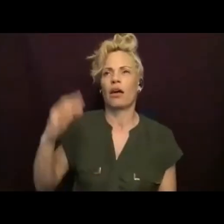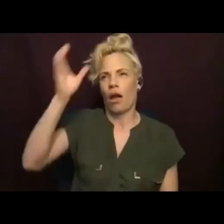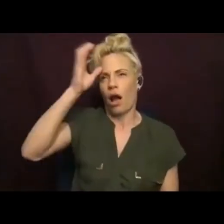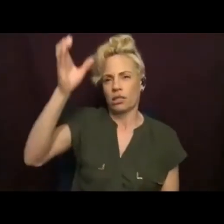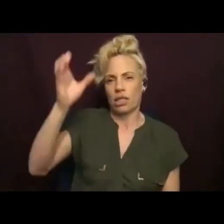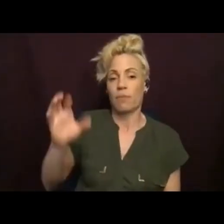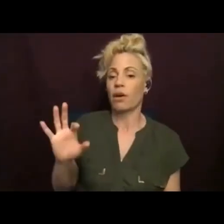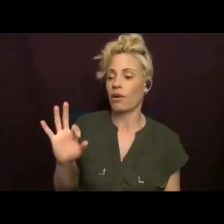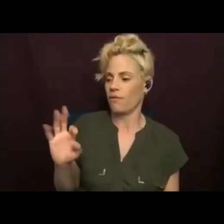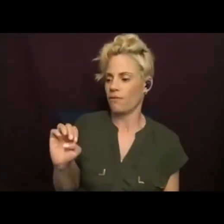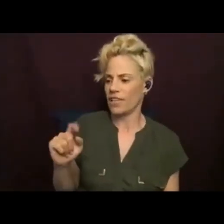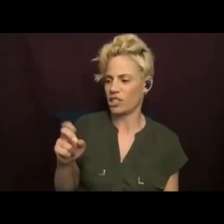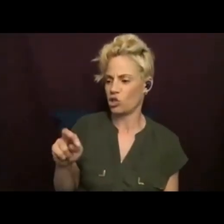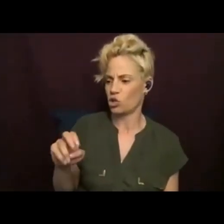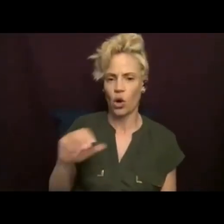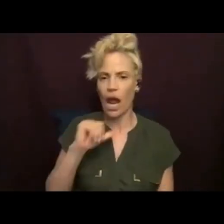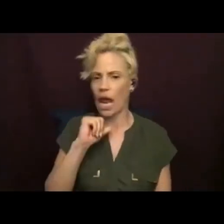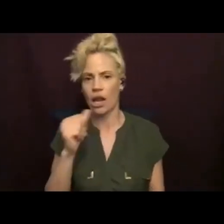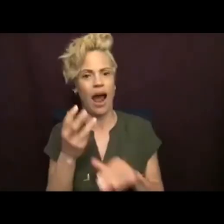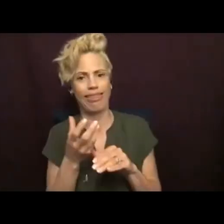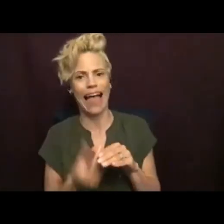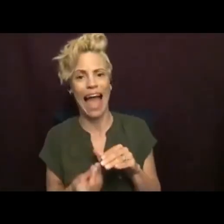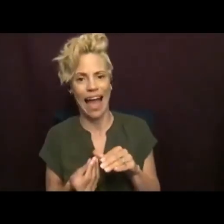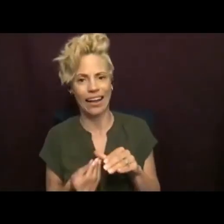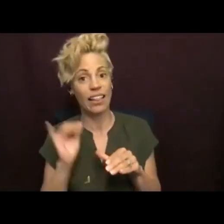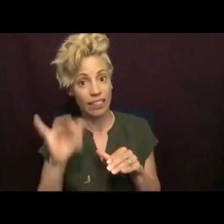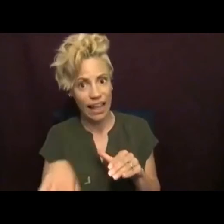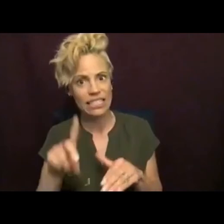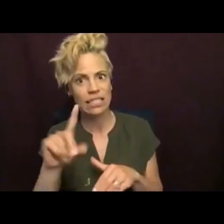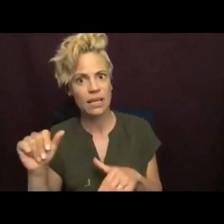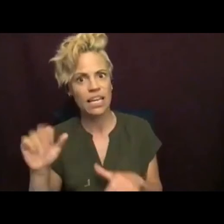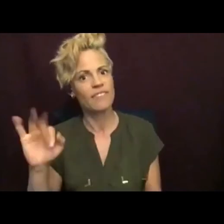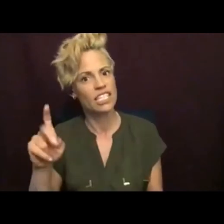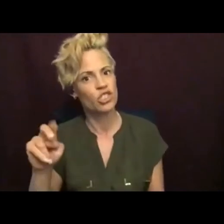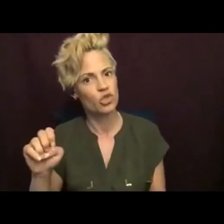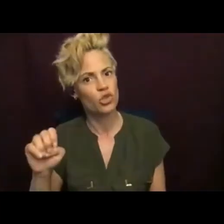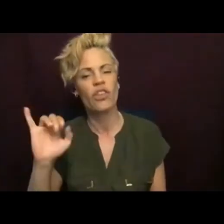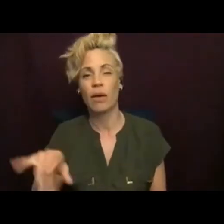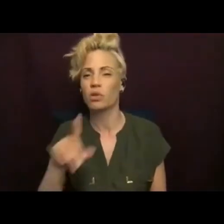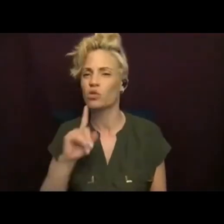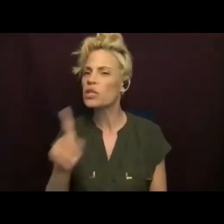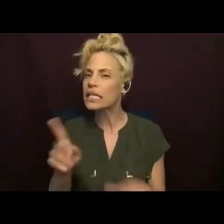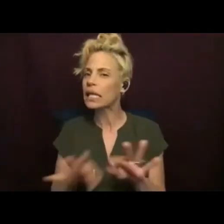was really important for me to read when that essay came out. Thank you.